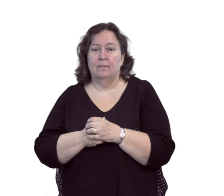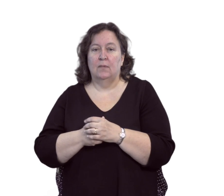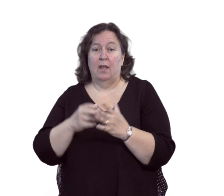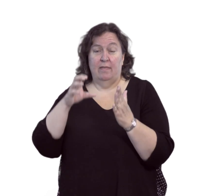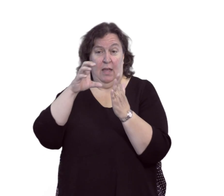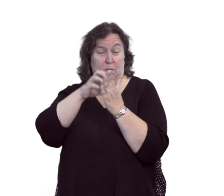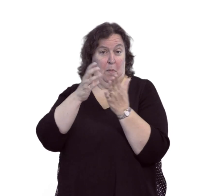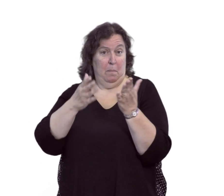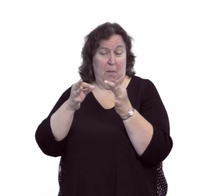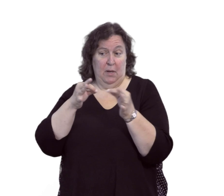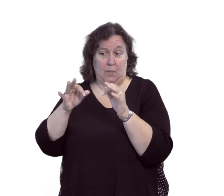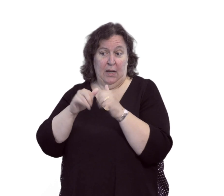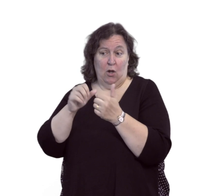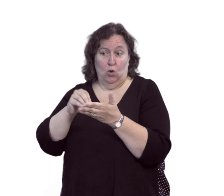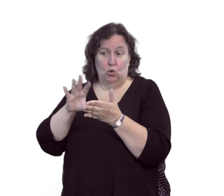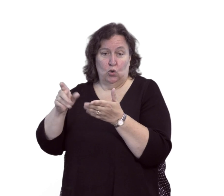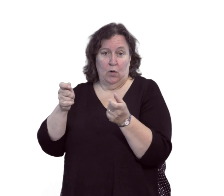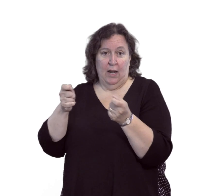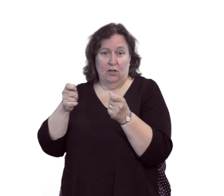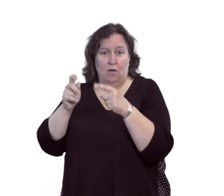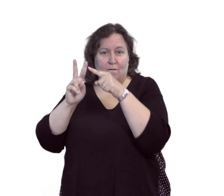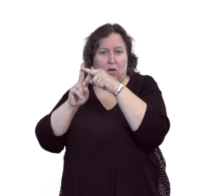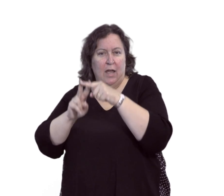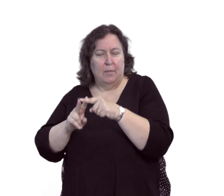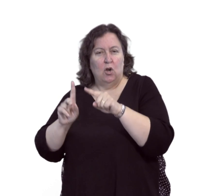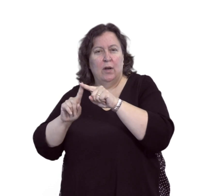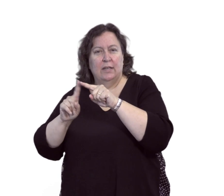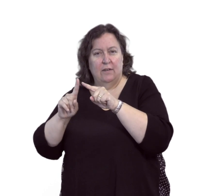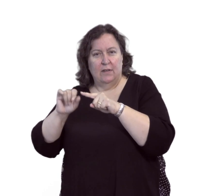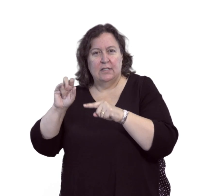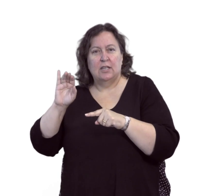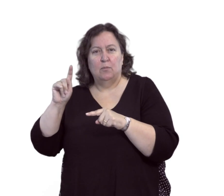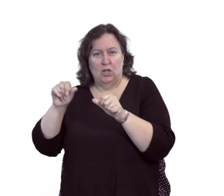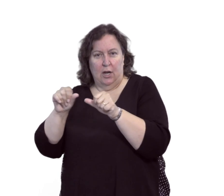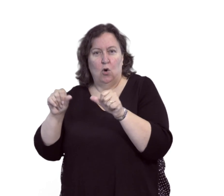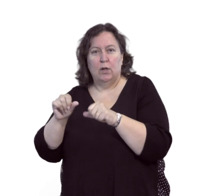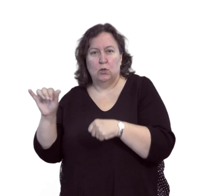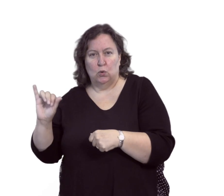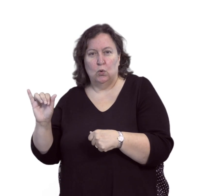It may explain how your student does with vocabulary in different subject areas, too.